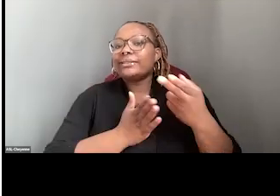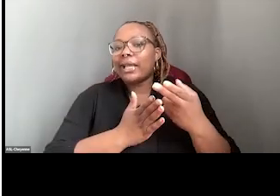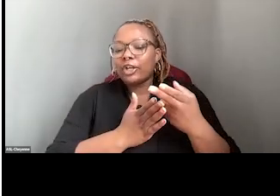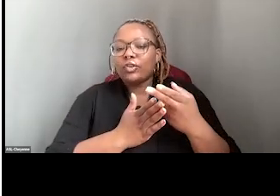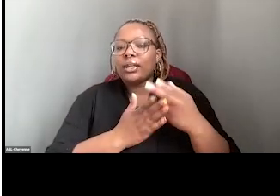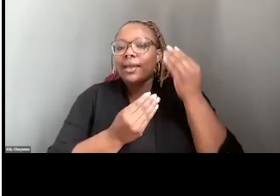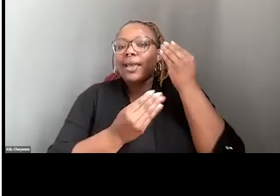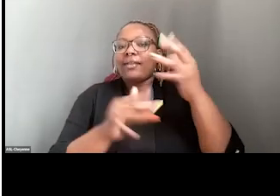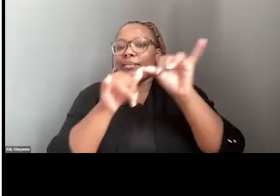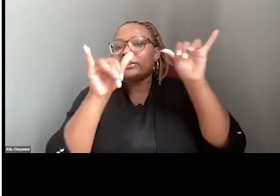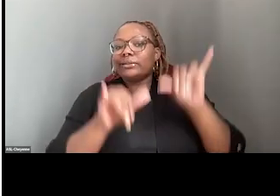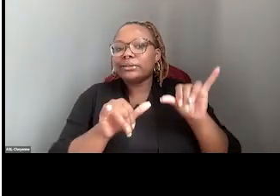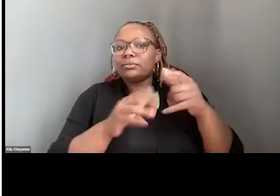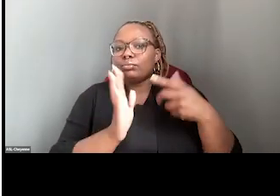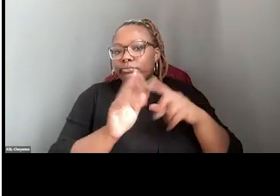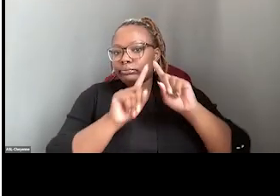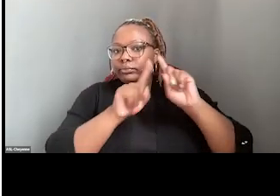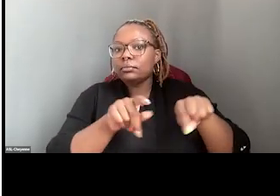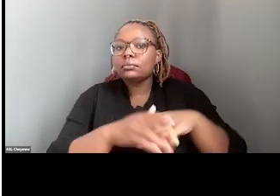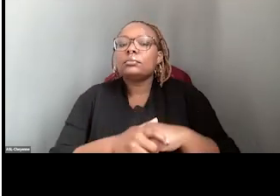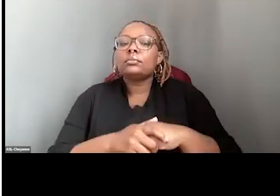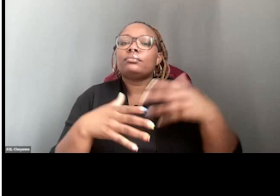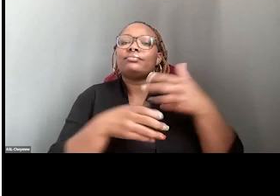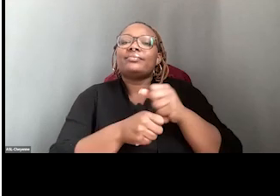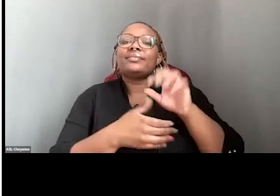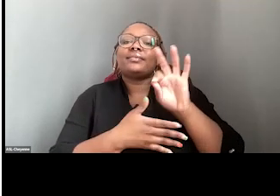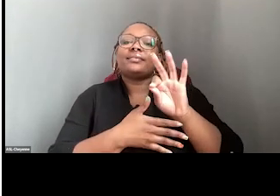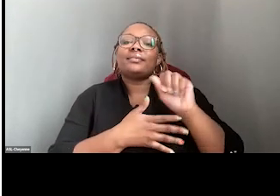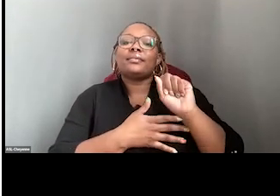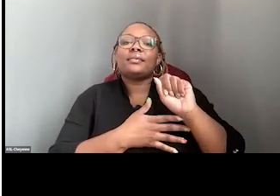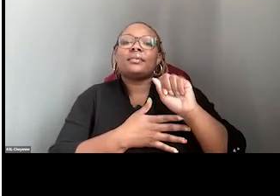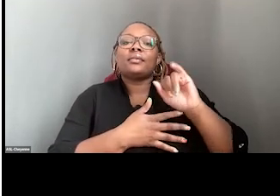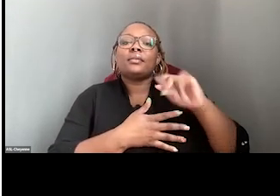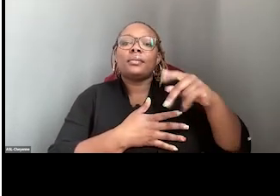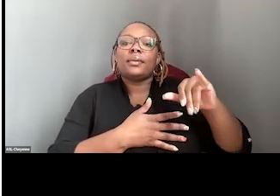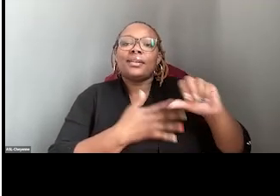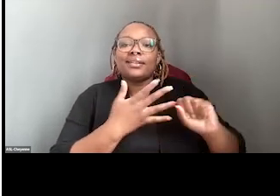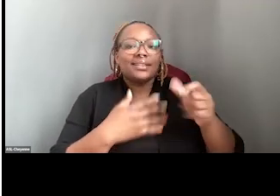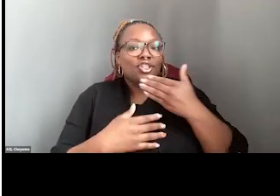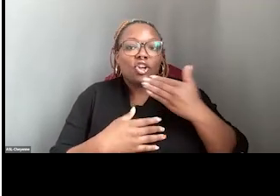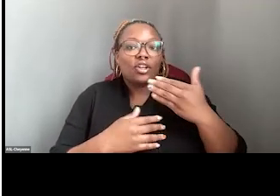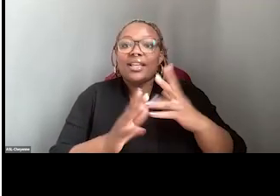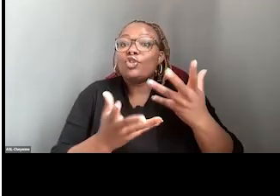It's not a good thing. You want to avoid being reported to FAPIIS at all costs.